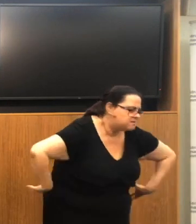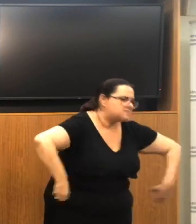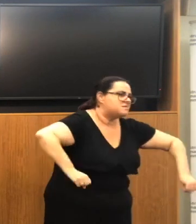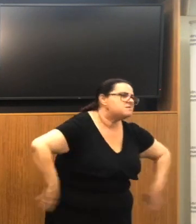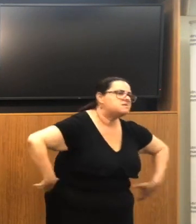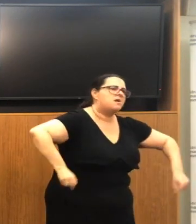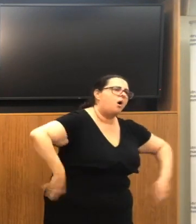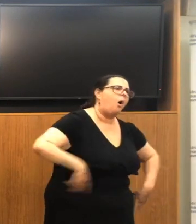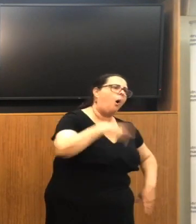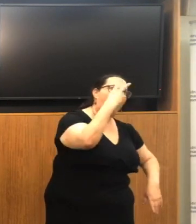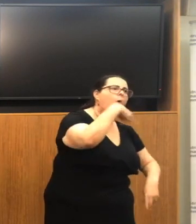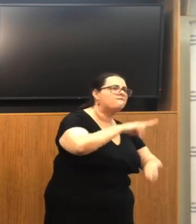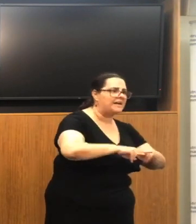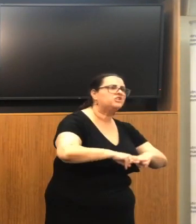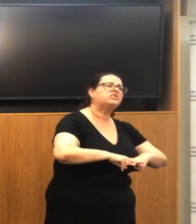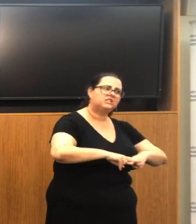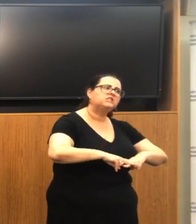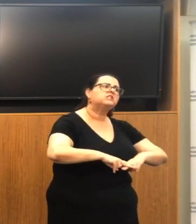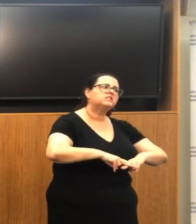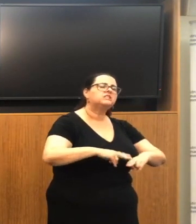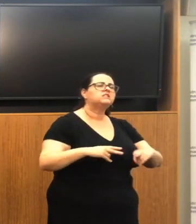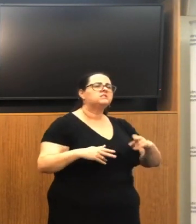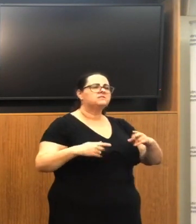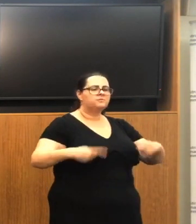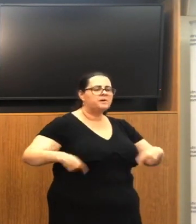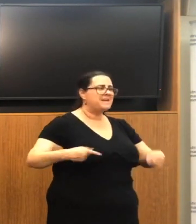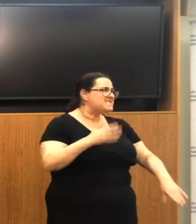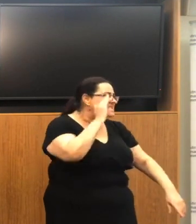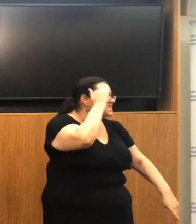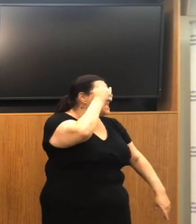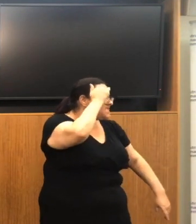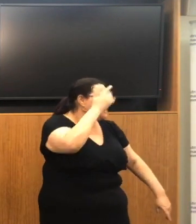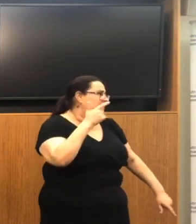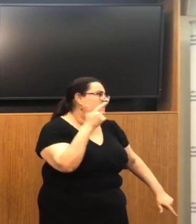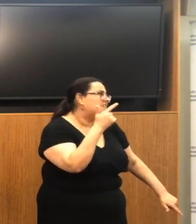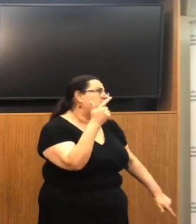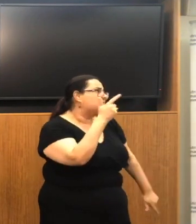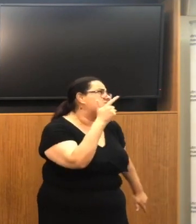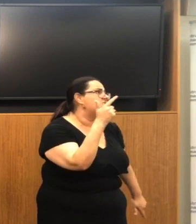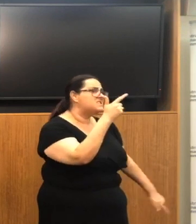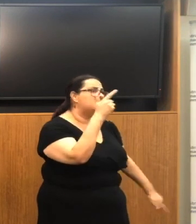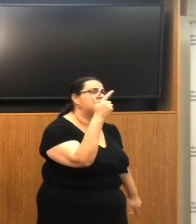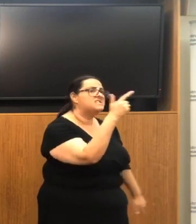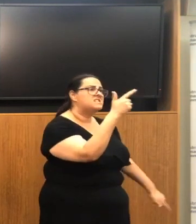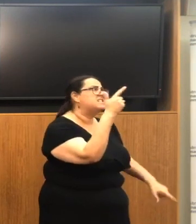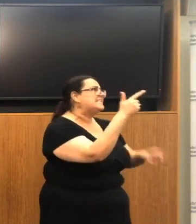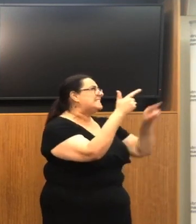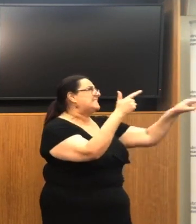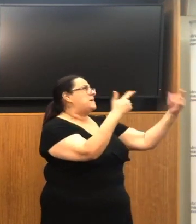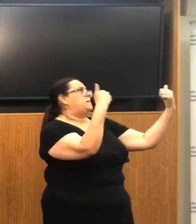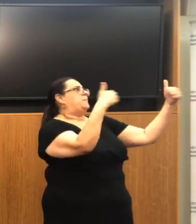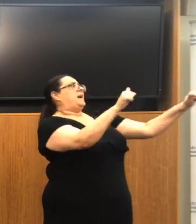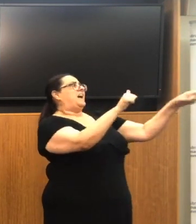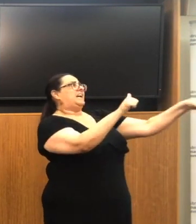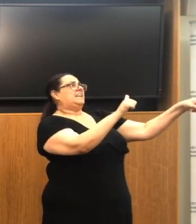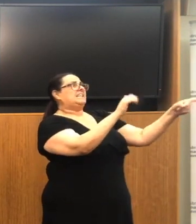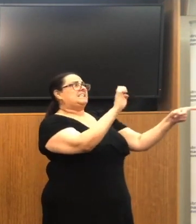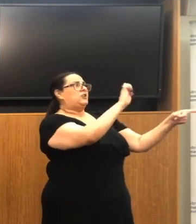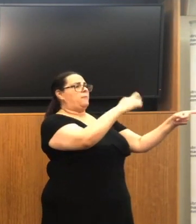And just think that I was doing this whole way to get somewhere where I could live a better life